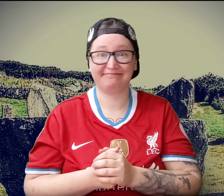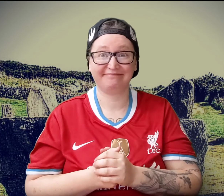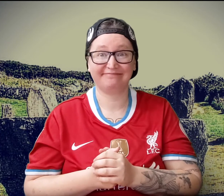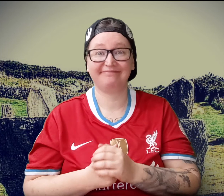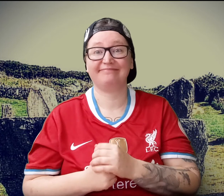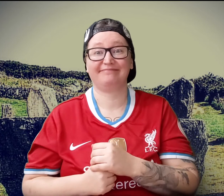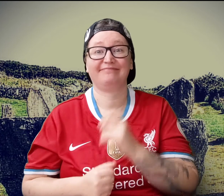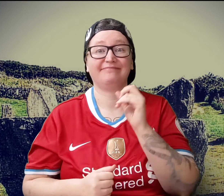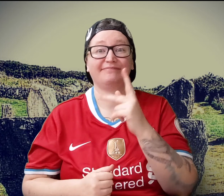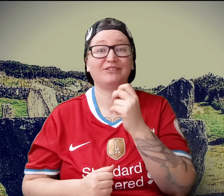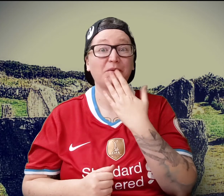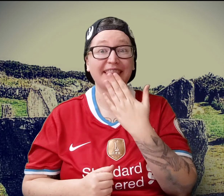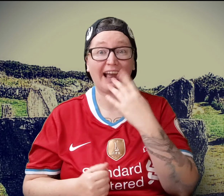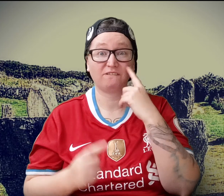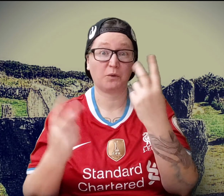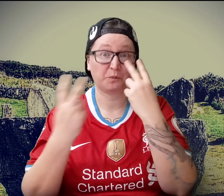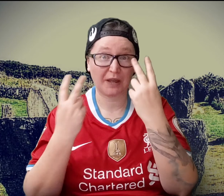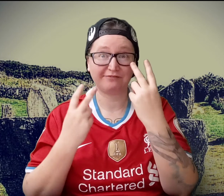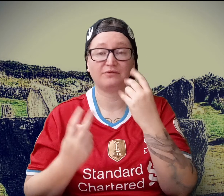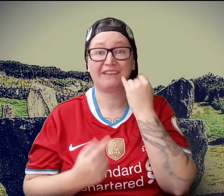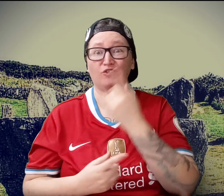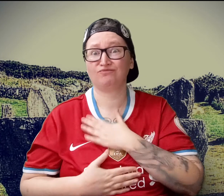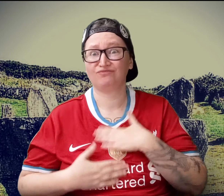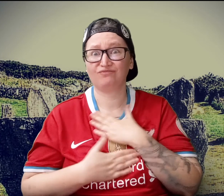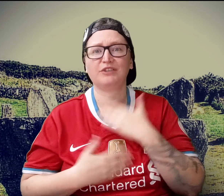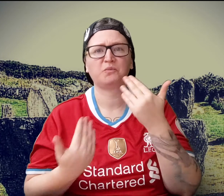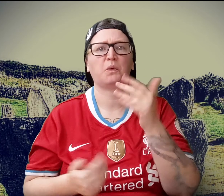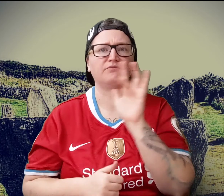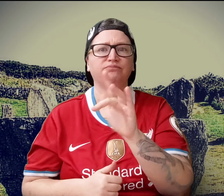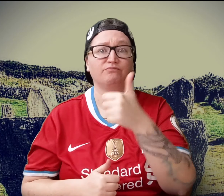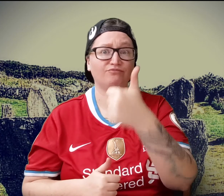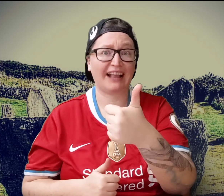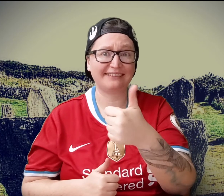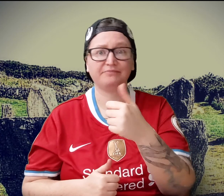what do you guys think okay thank you so much for watching if you've enjoyed this